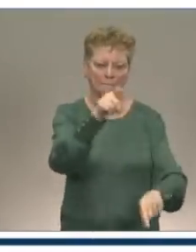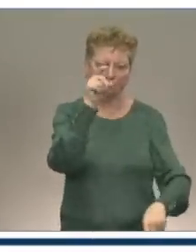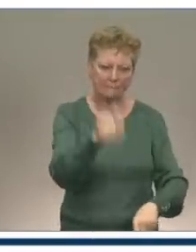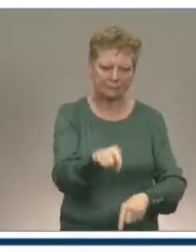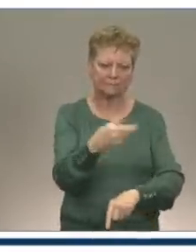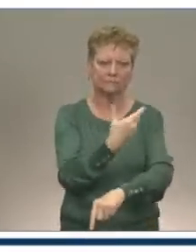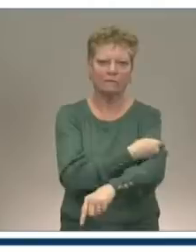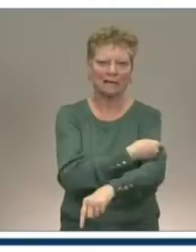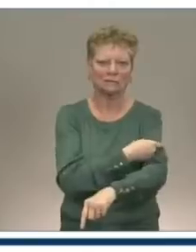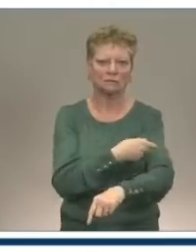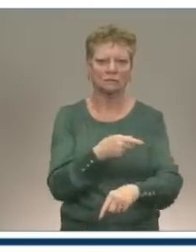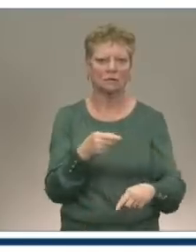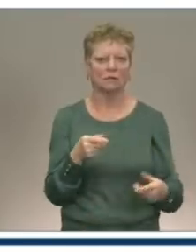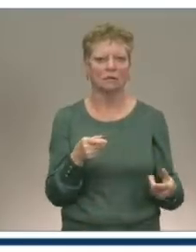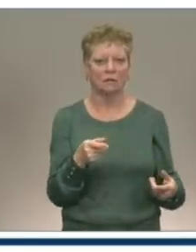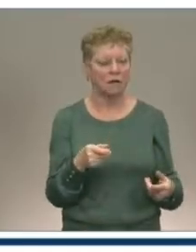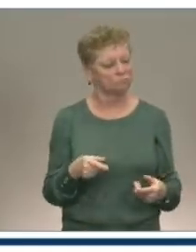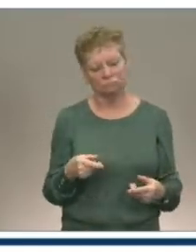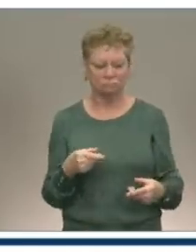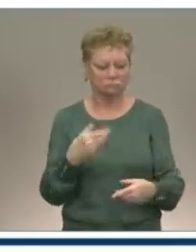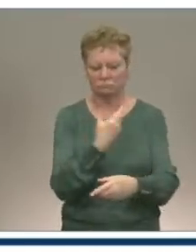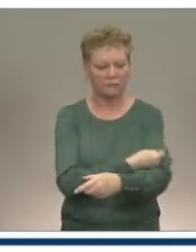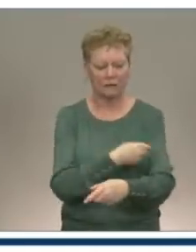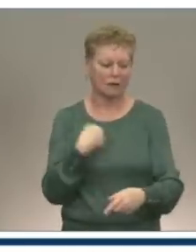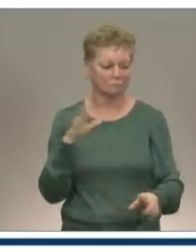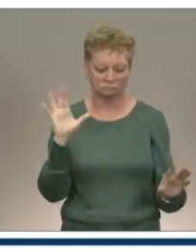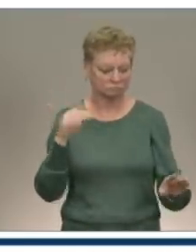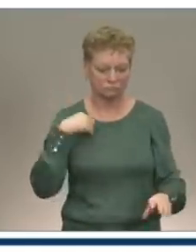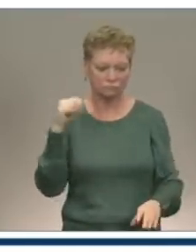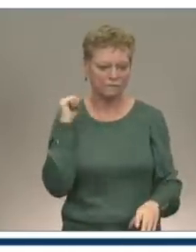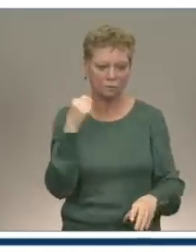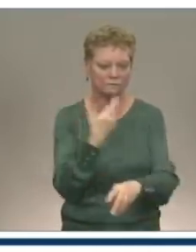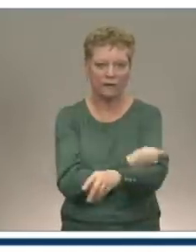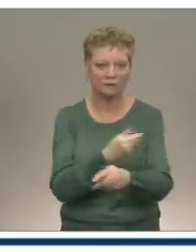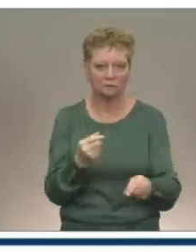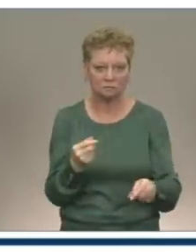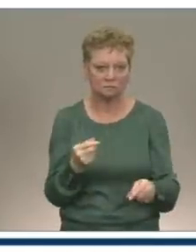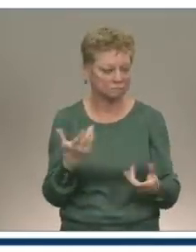so if they were saying i'm not going to get vaccinated we'll you know and refuse an mrna